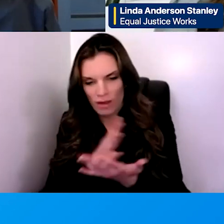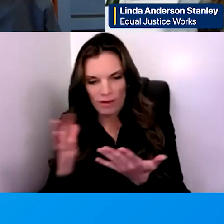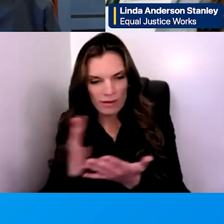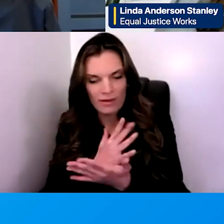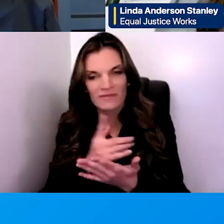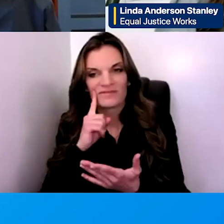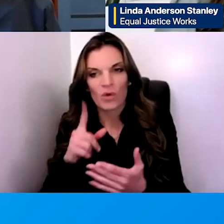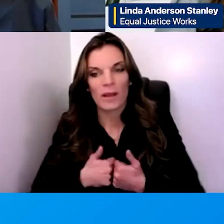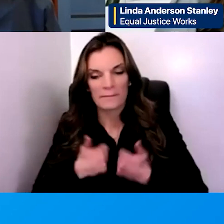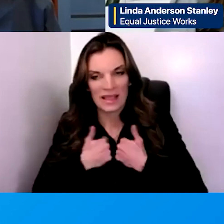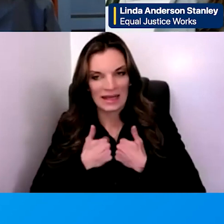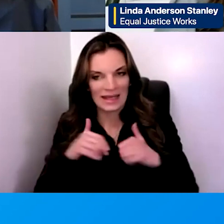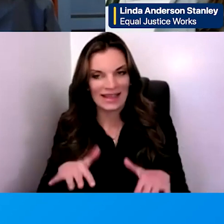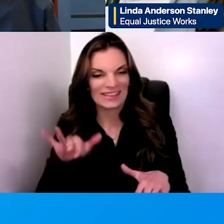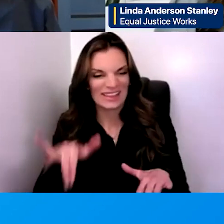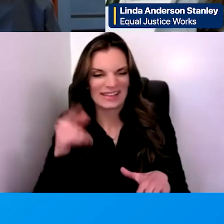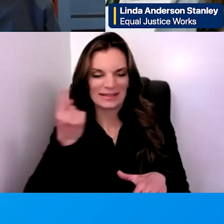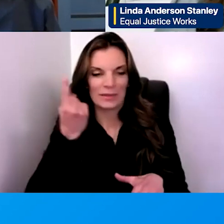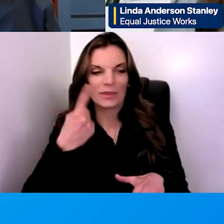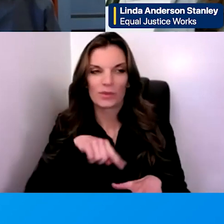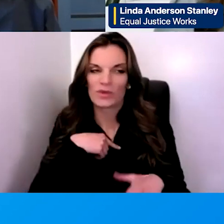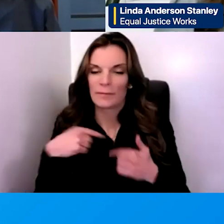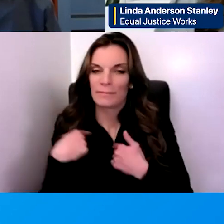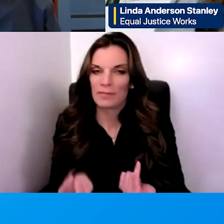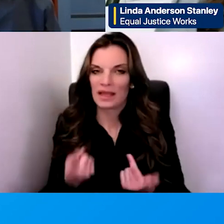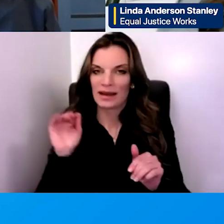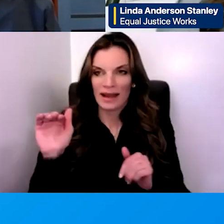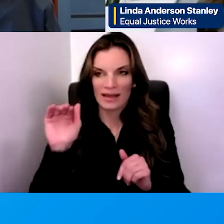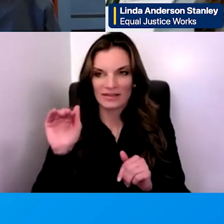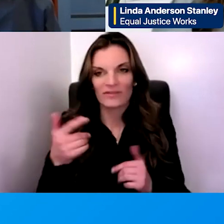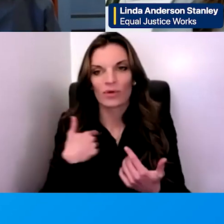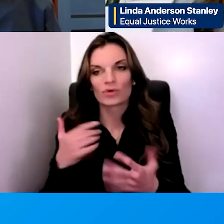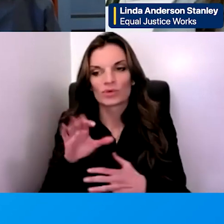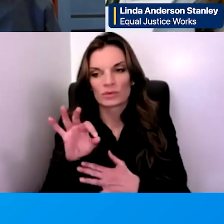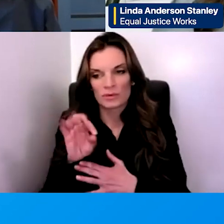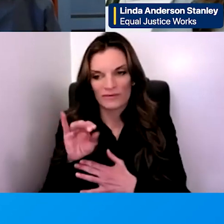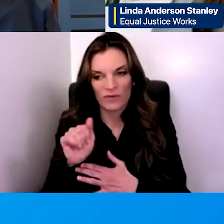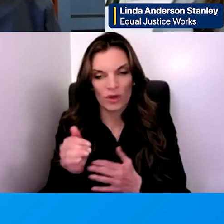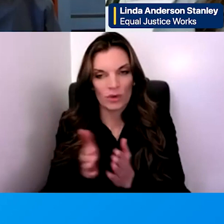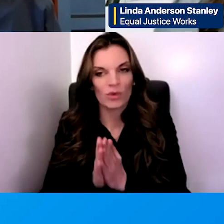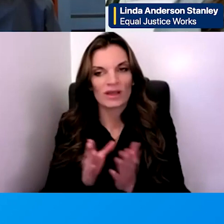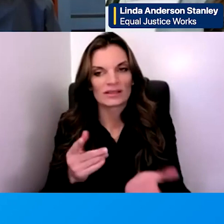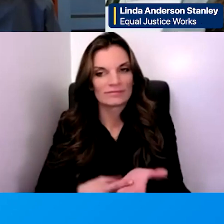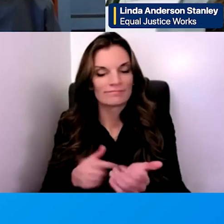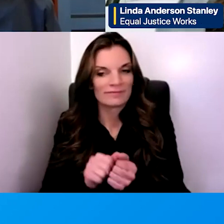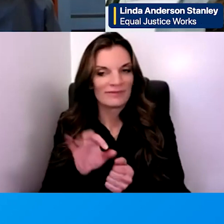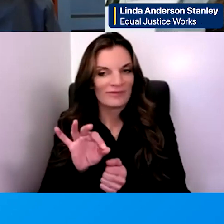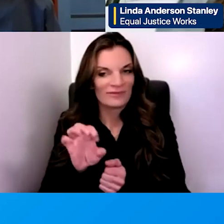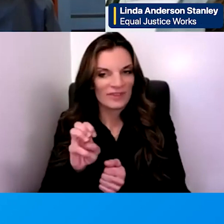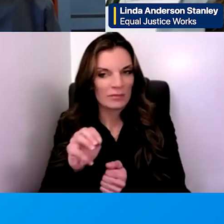So that has been something we have been asking for and doing FOIA requests for. And talking to FEMA for for years.